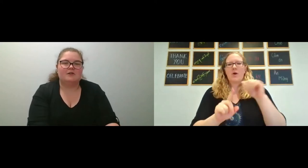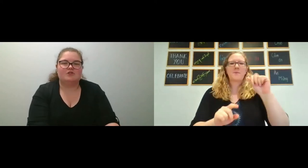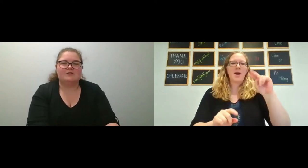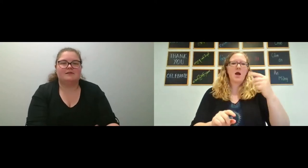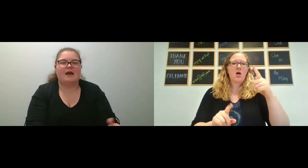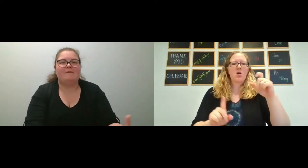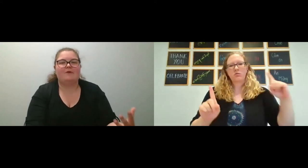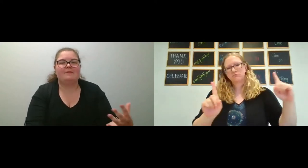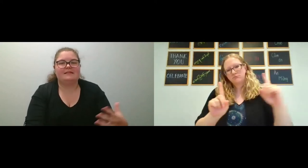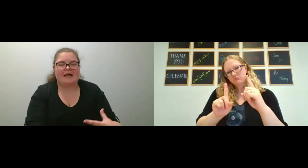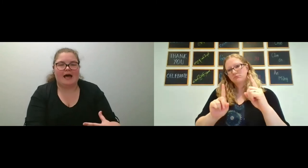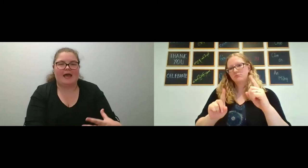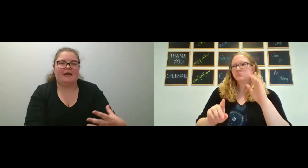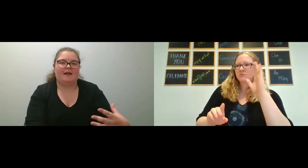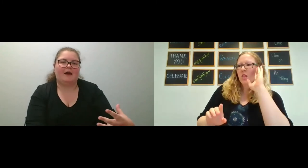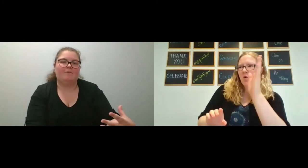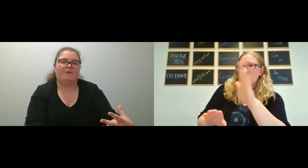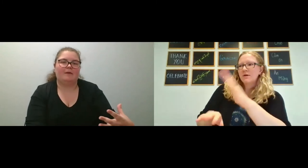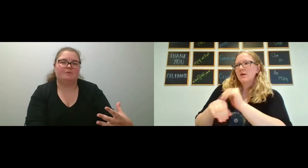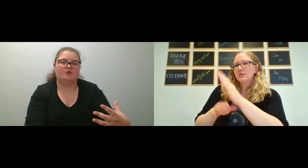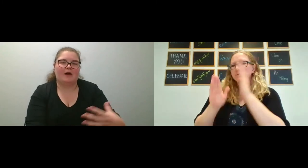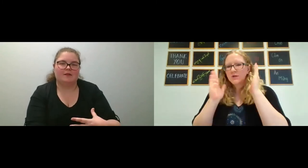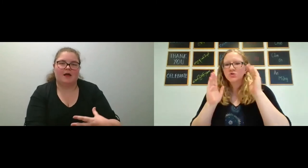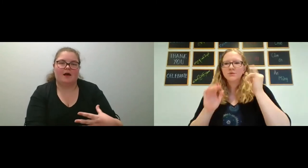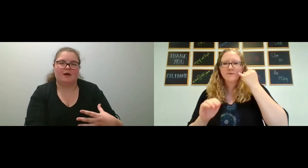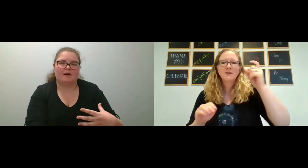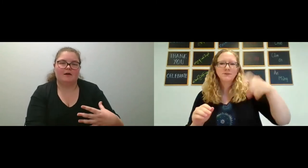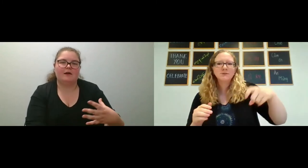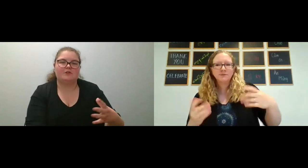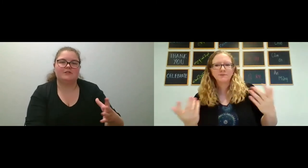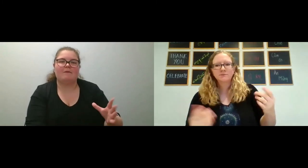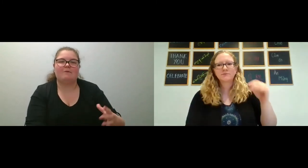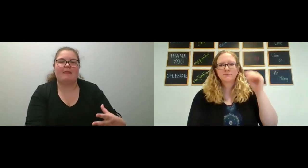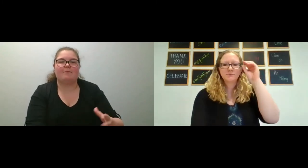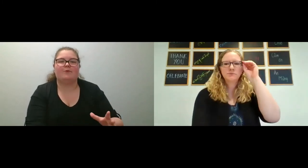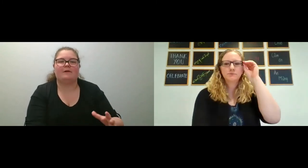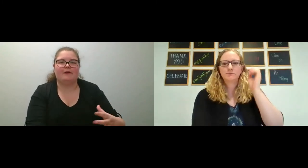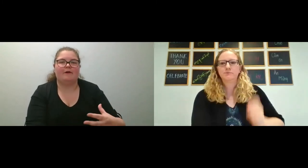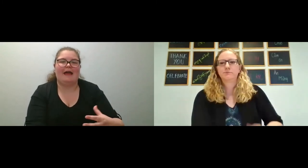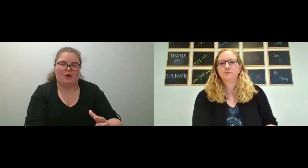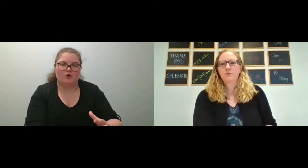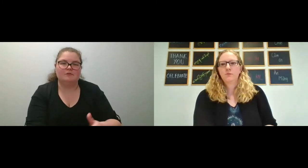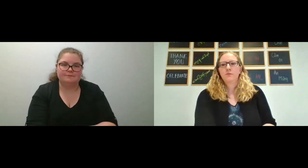So just come from the side, come from direct long, just come from that peripheral angle.